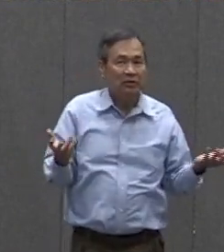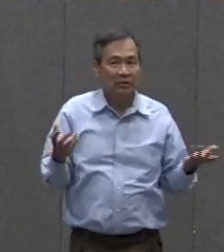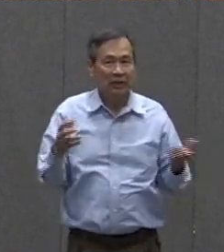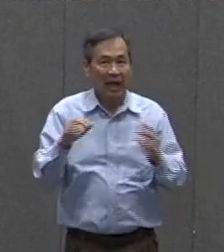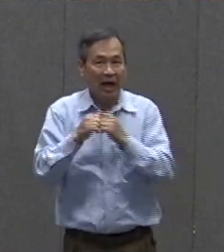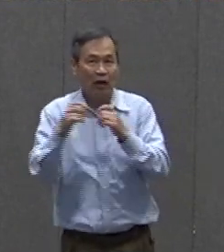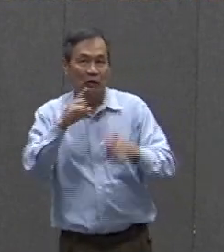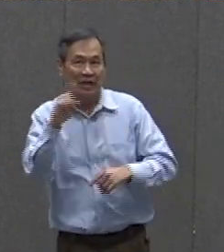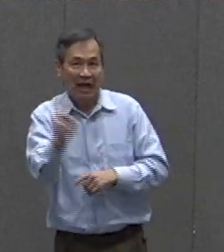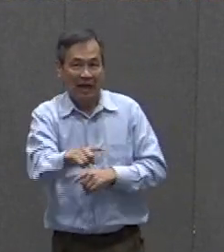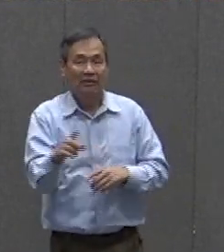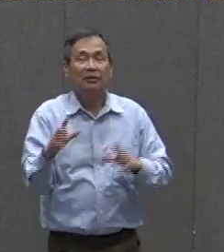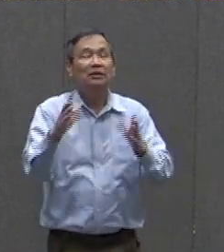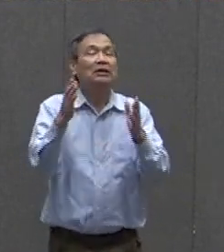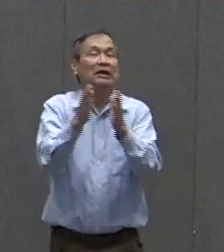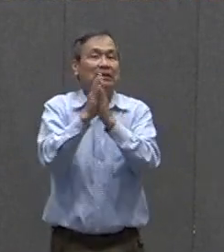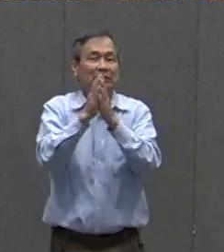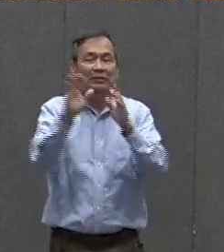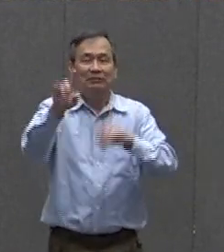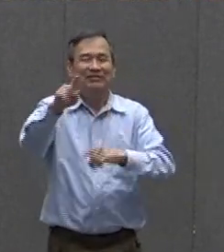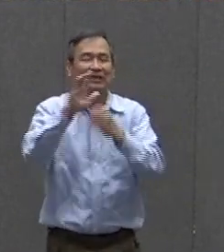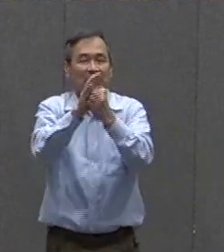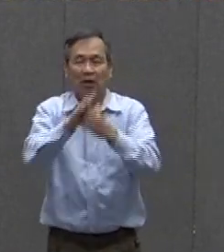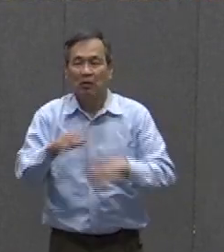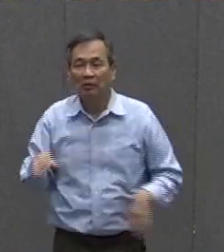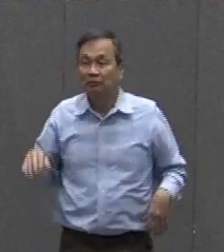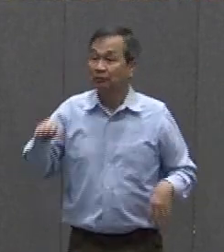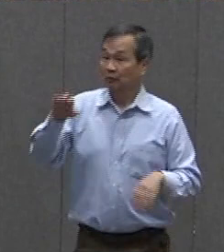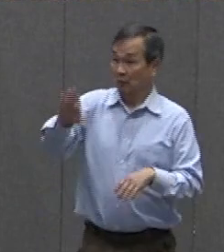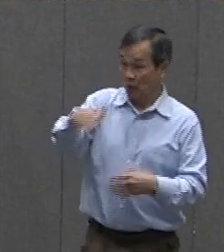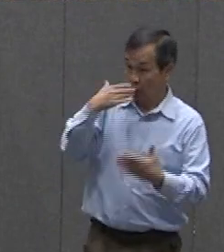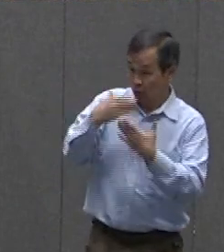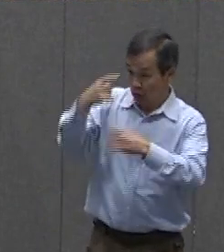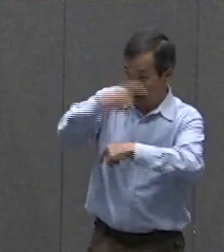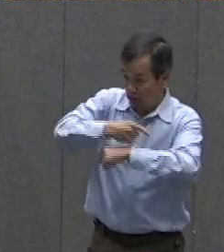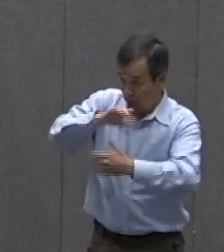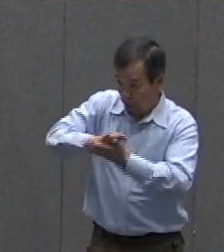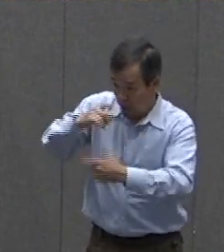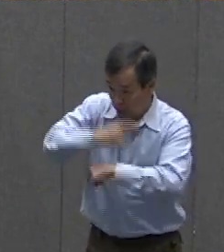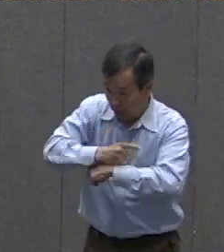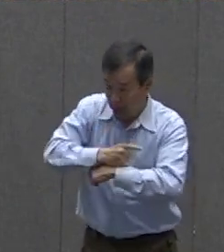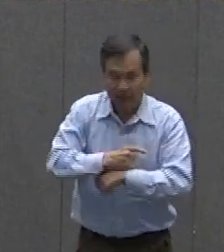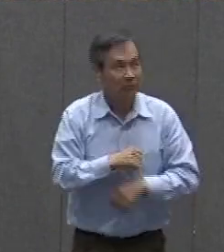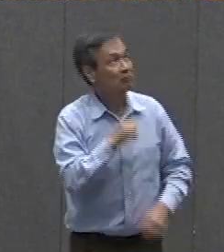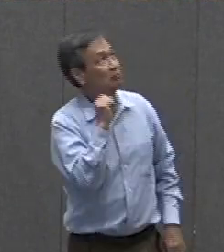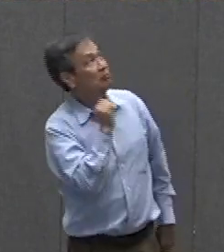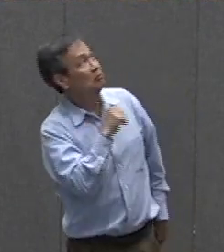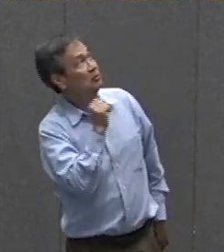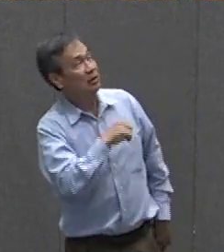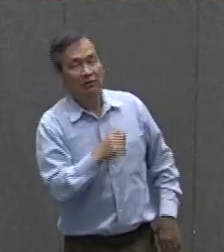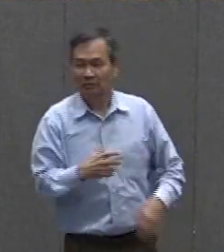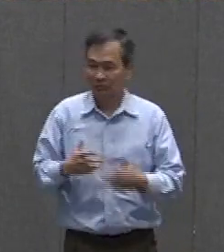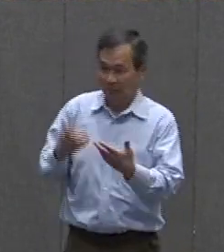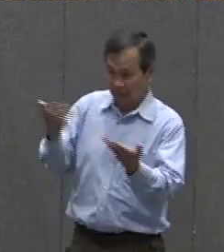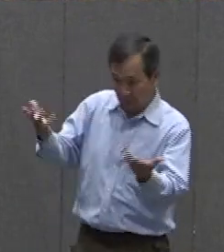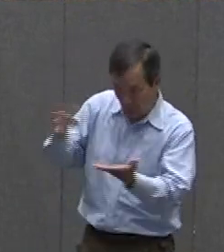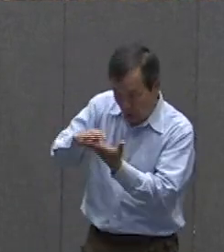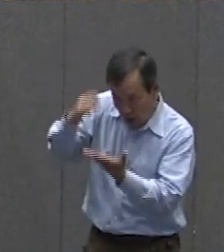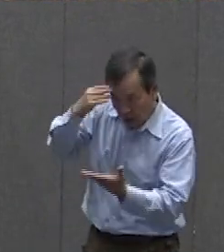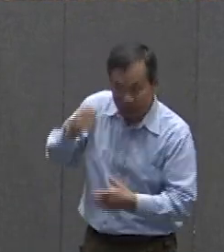For example, if I say, did you have a good day at school today? Yes. What did you learn? I don't know.